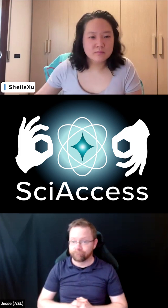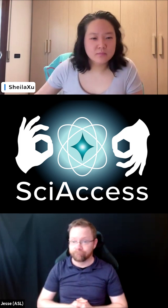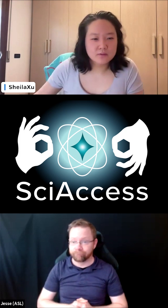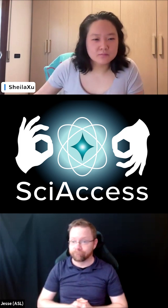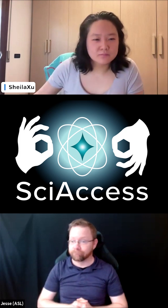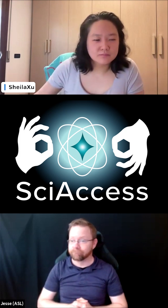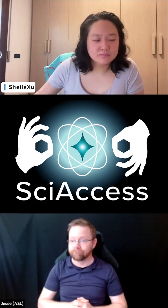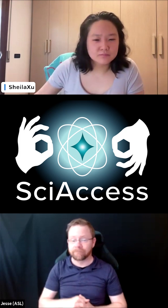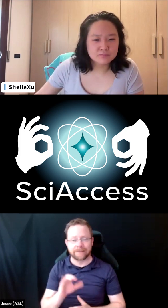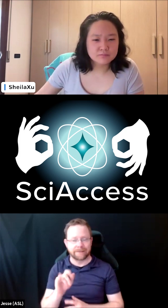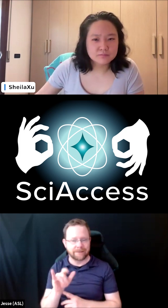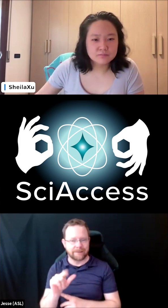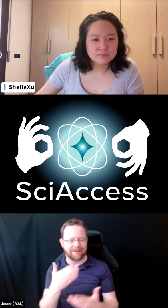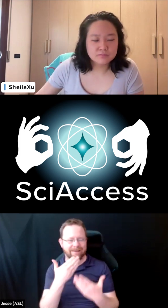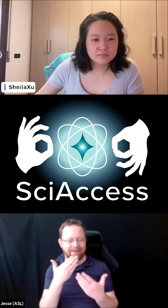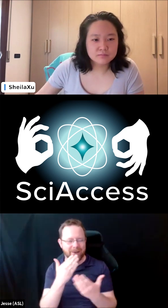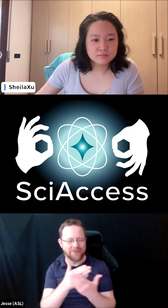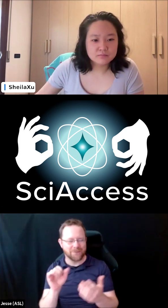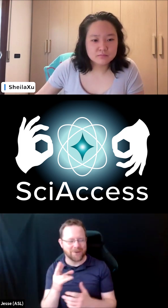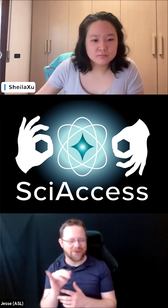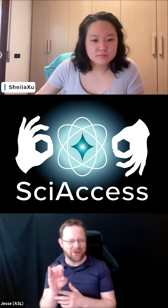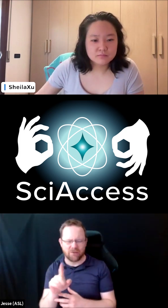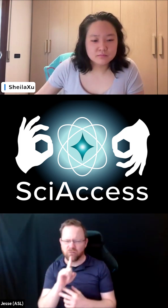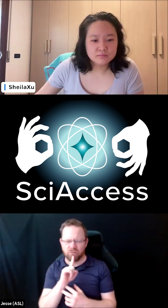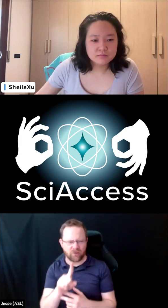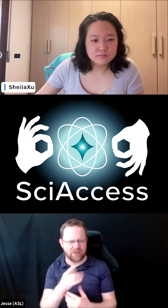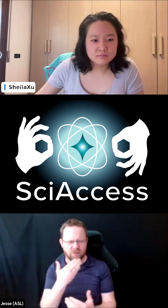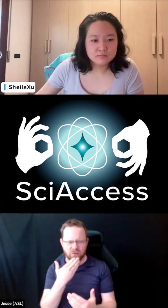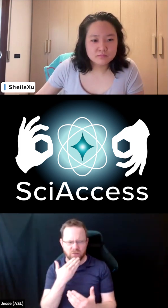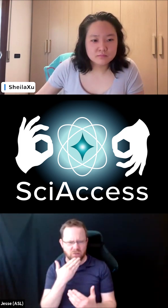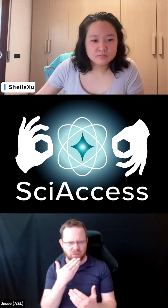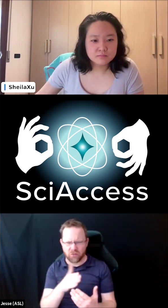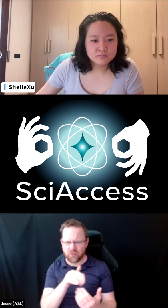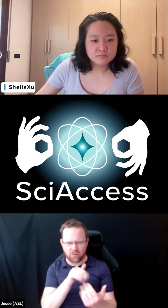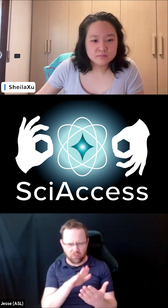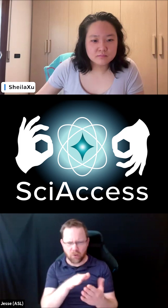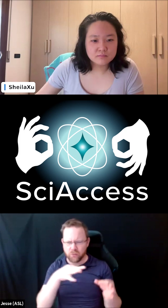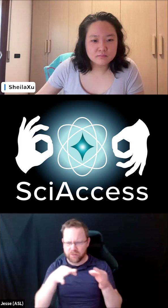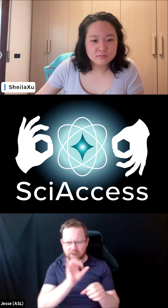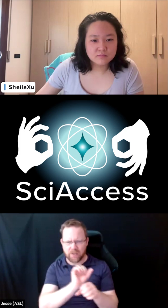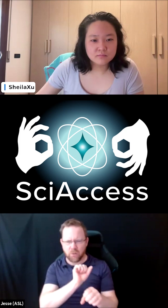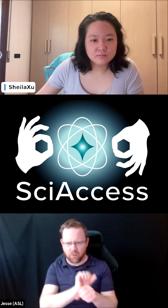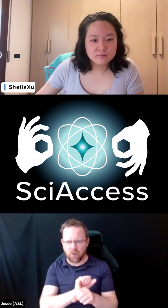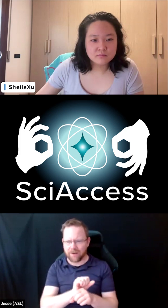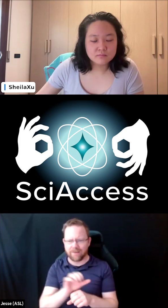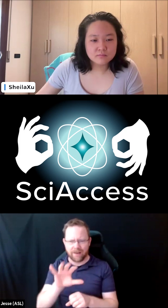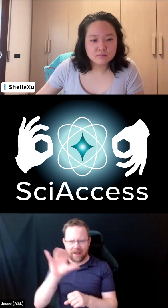A very good way of putting the work that Astro Access is working on and you are working on. We have quite a few questions.